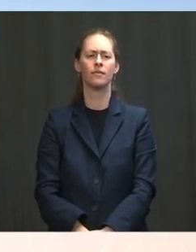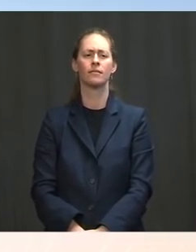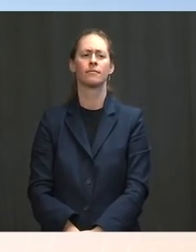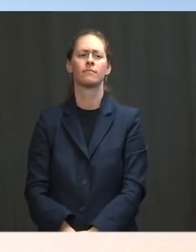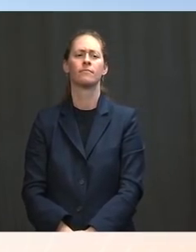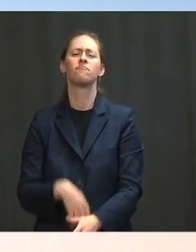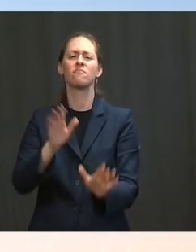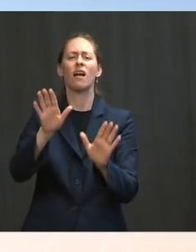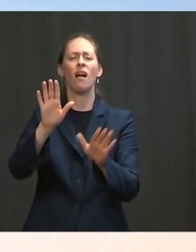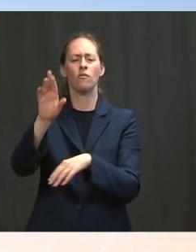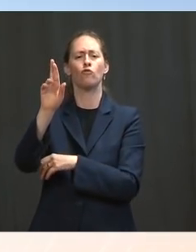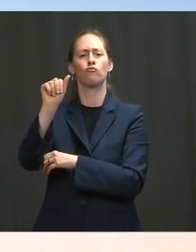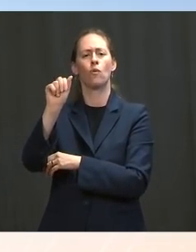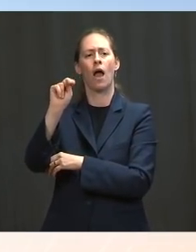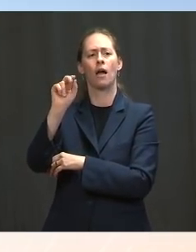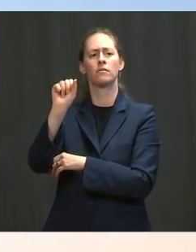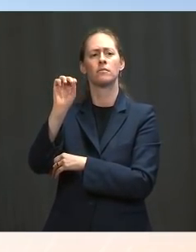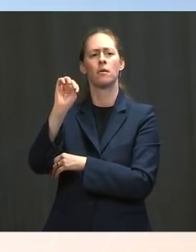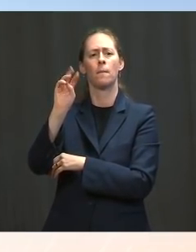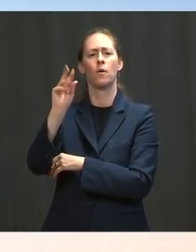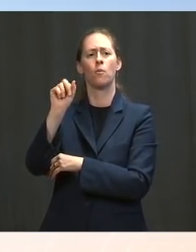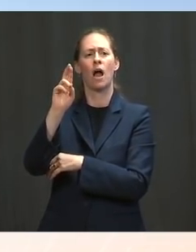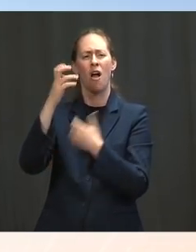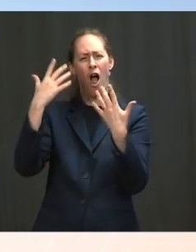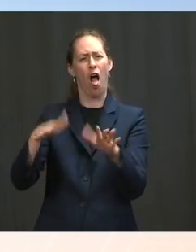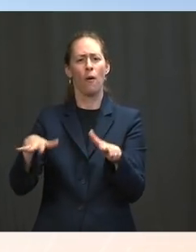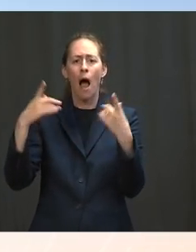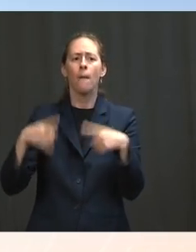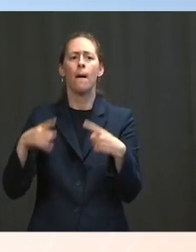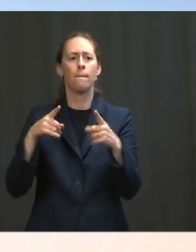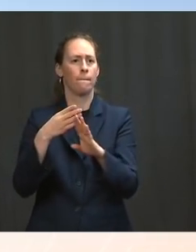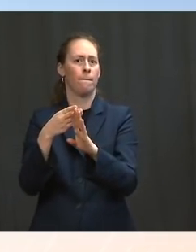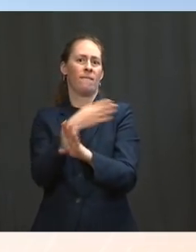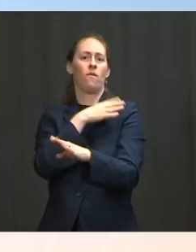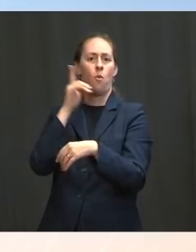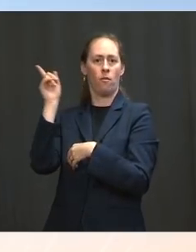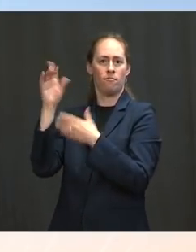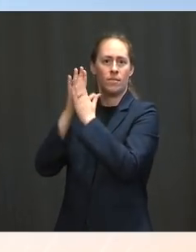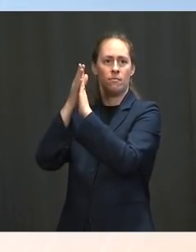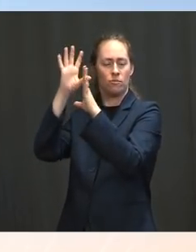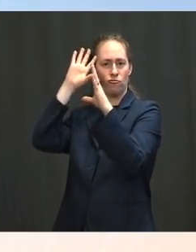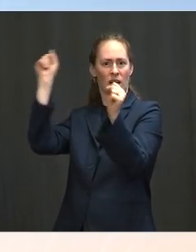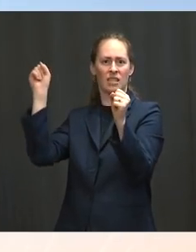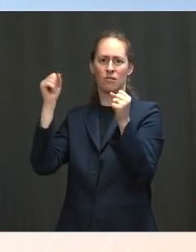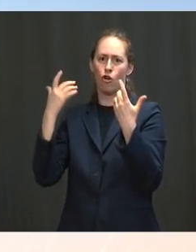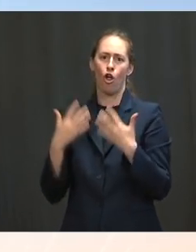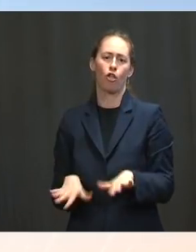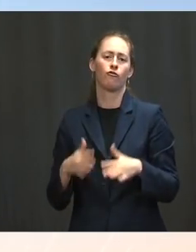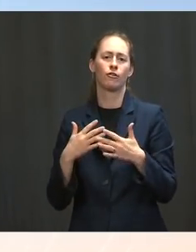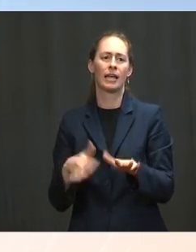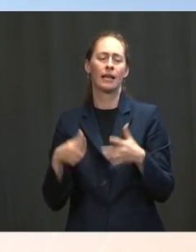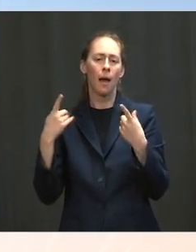far pre-dated the President taking office. And it is something that, from day one, he has made a priority and has asked his team